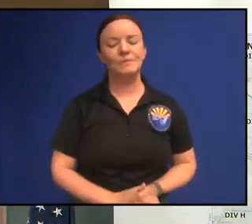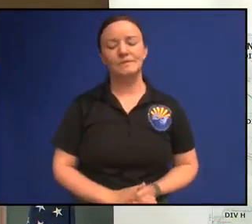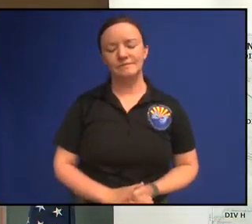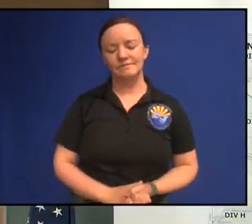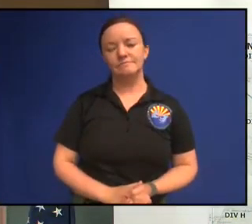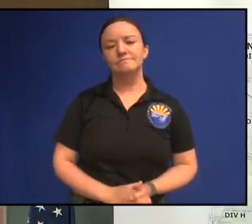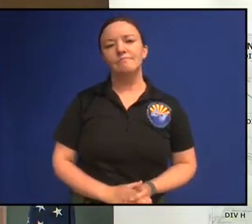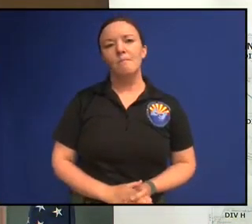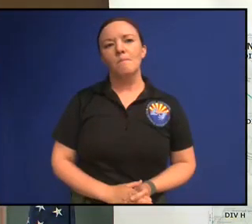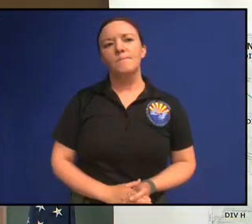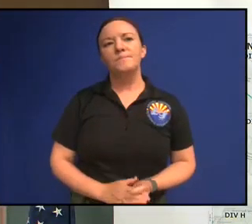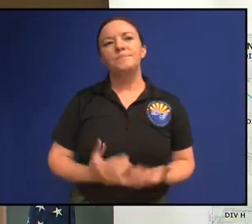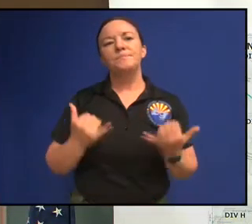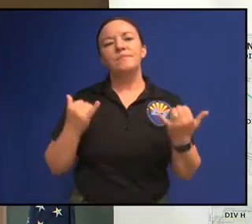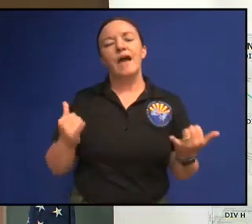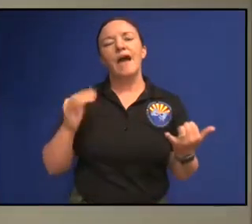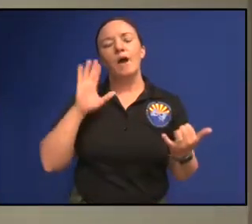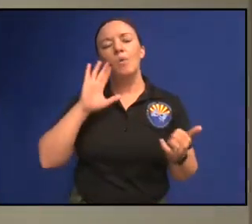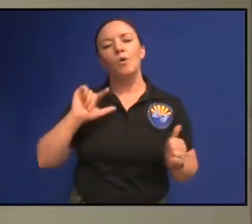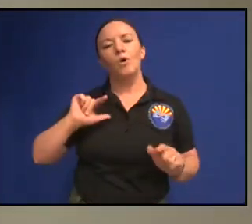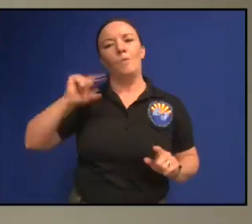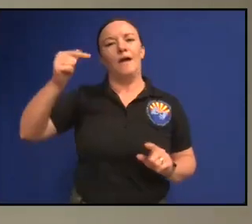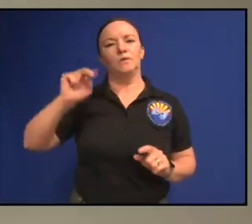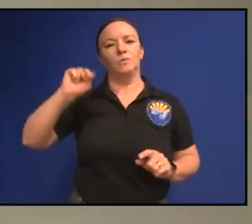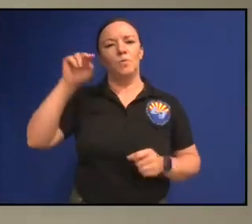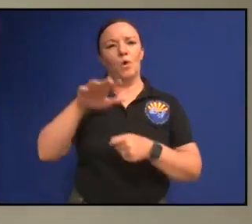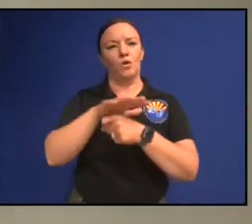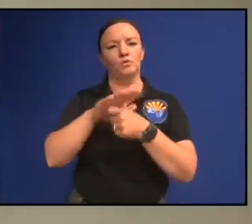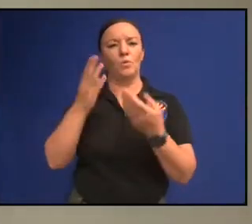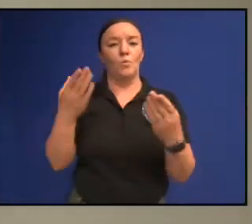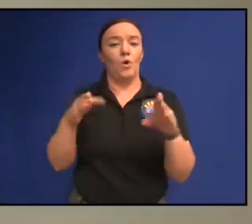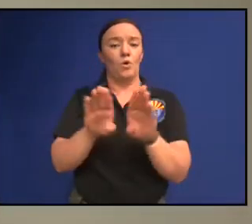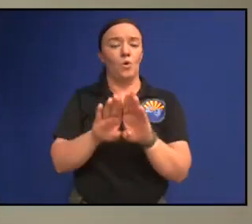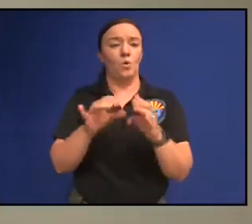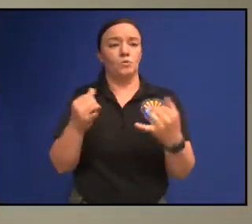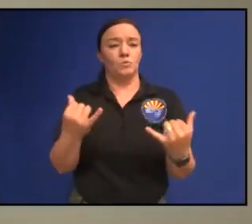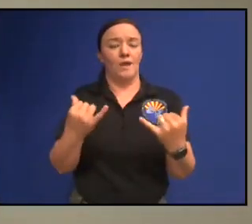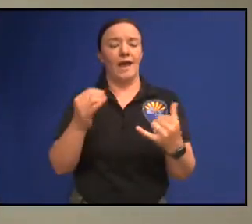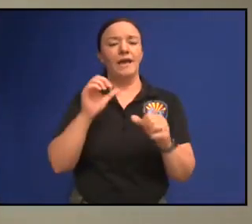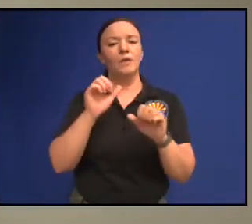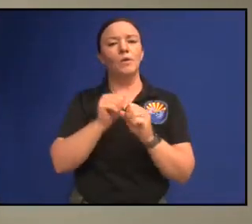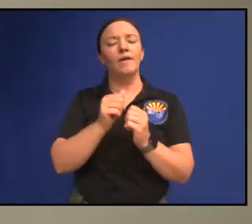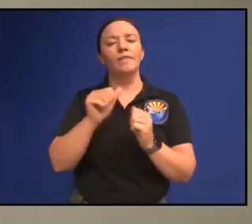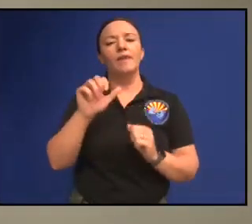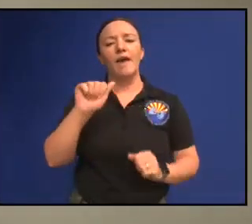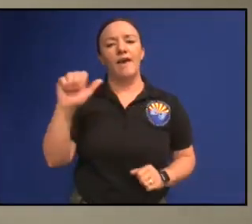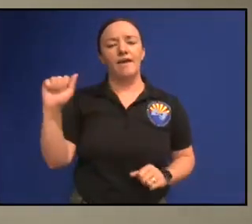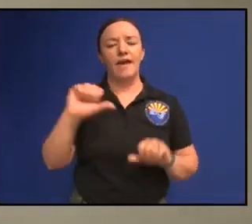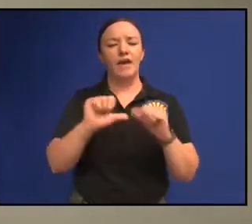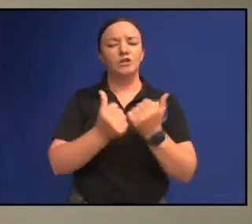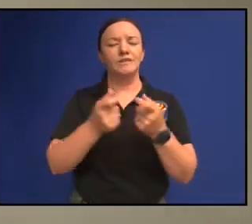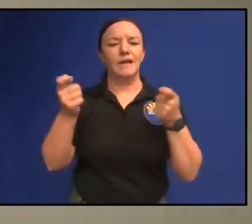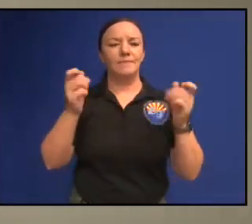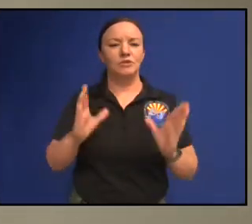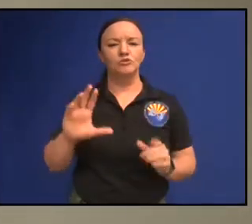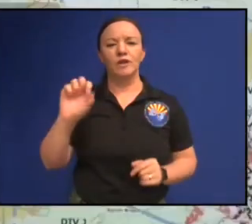PARTNERS IN THE NORTH ZONE AND CLOSE OUT TONIGHT'S MEETING WITH OUR AGENCY ADMINISTRATOR, STEVE HATTENBACH.